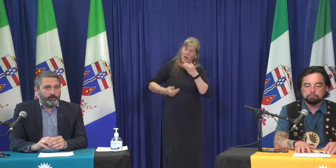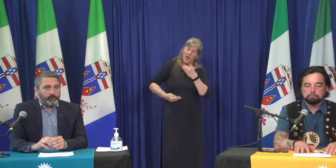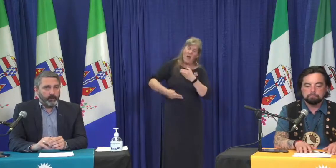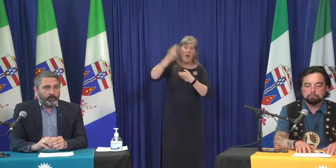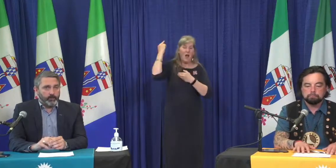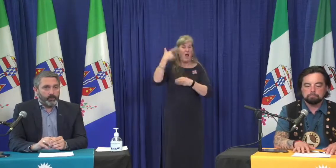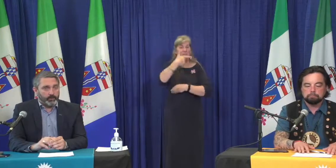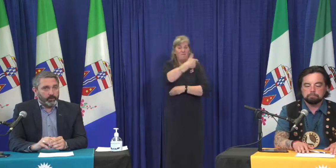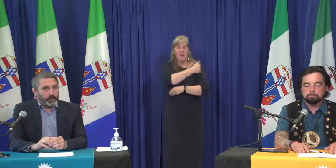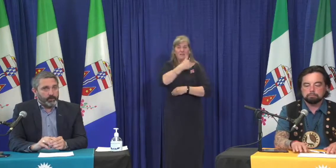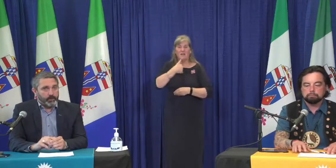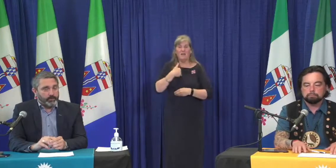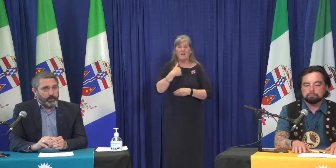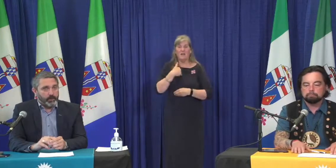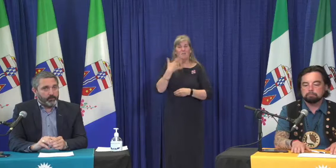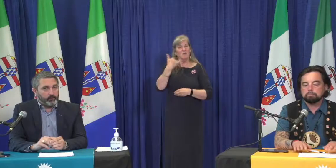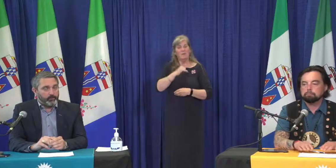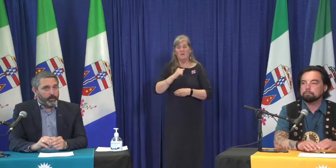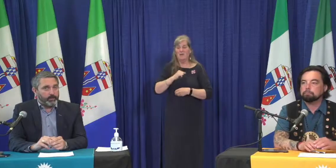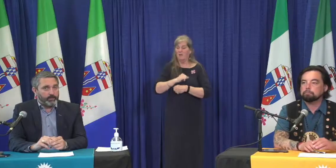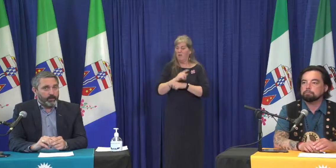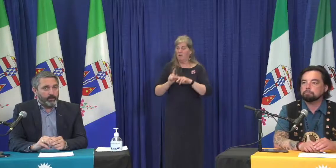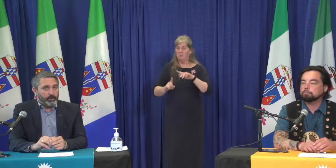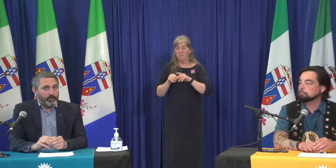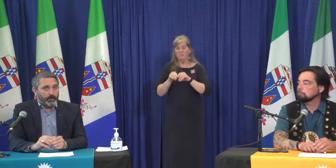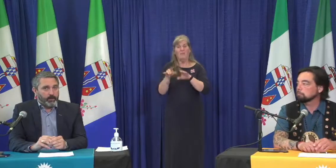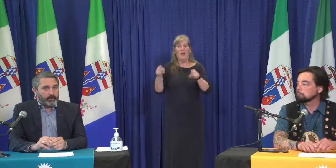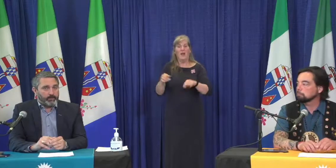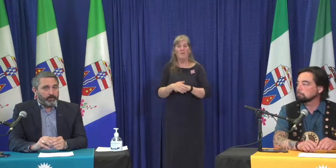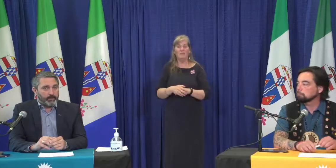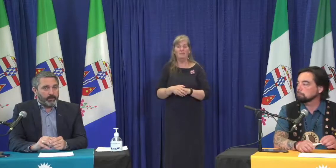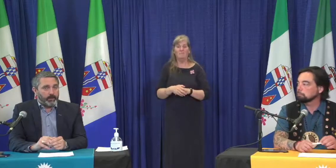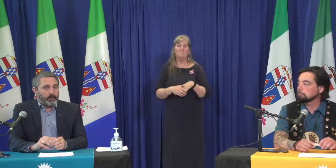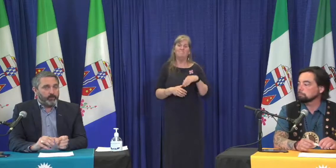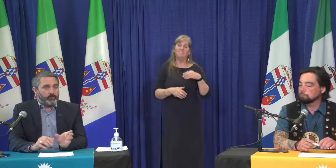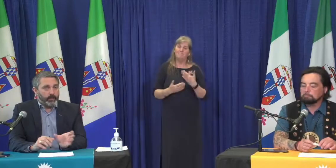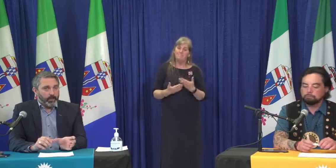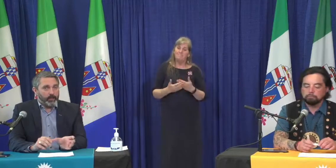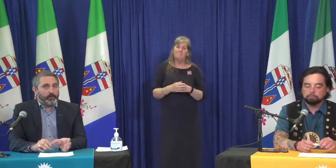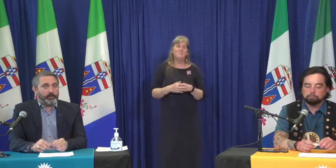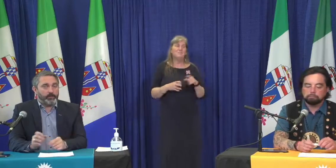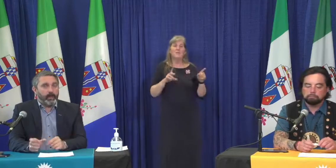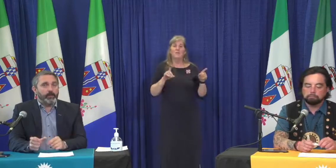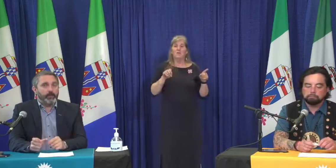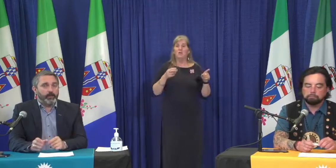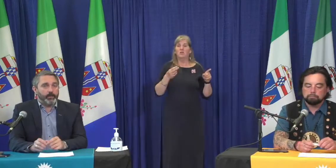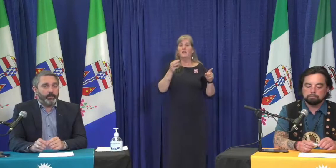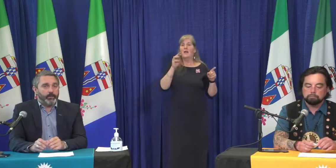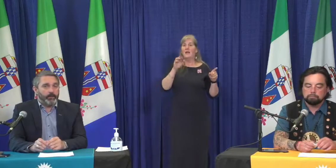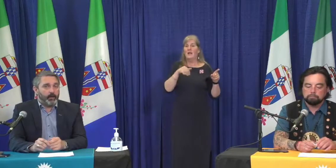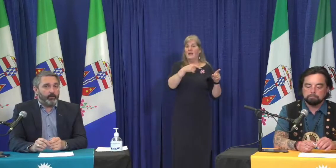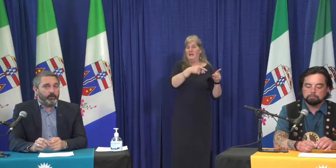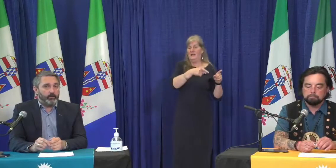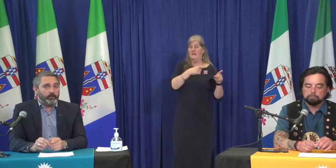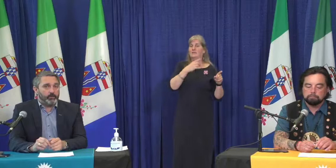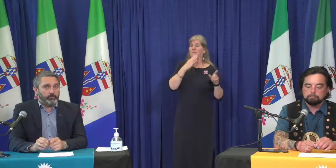we focus in on what Doctor Hanley has been talking about for months going from pandemic